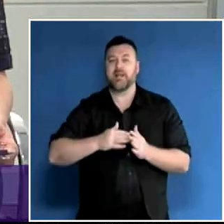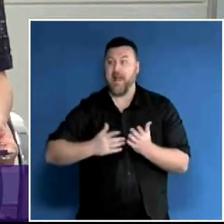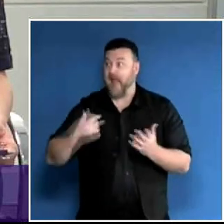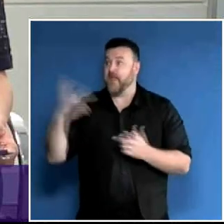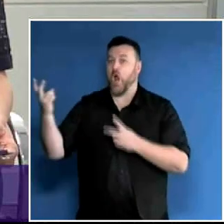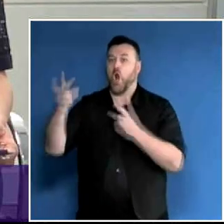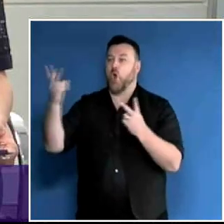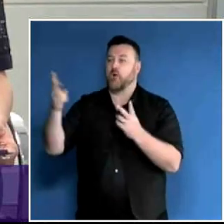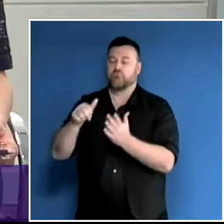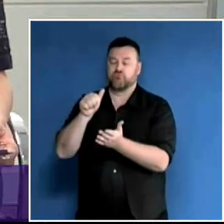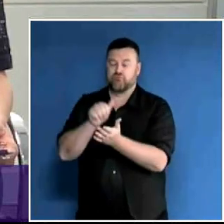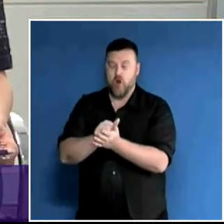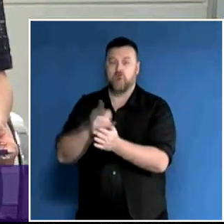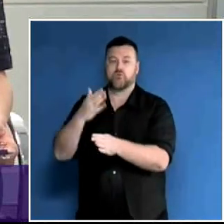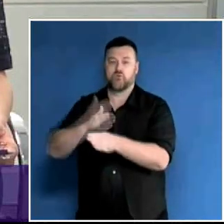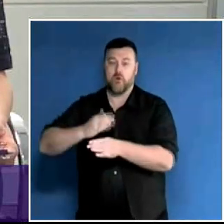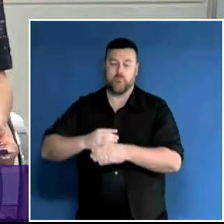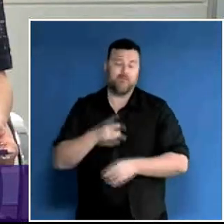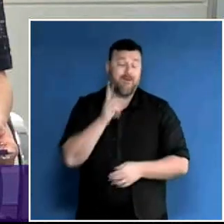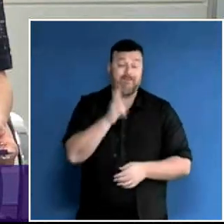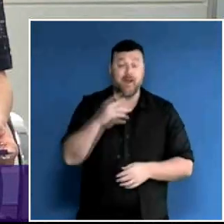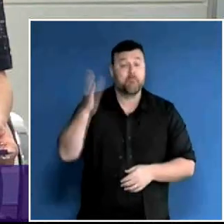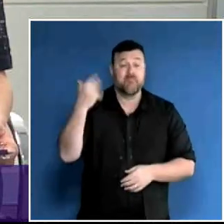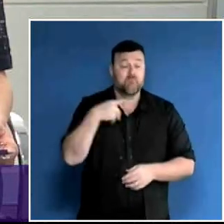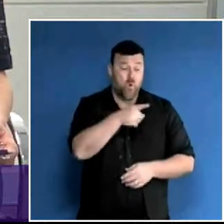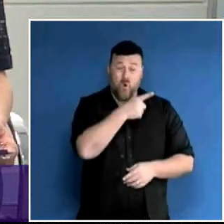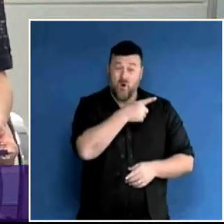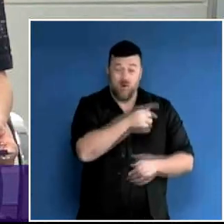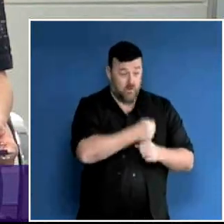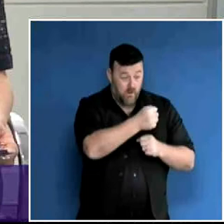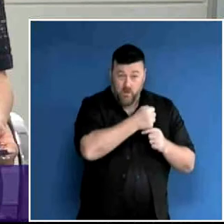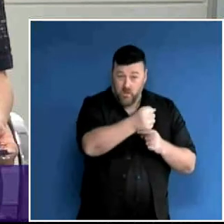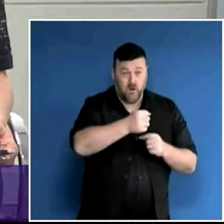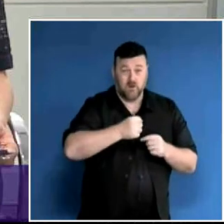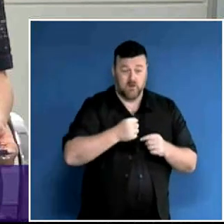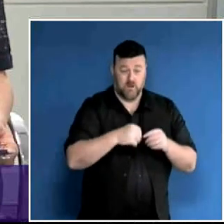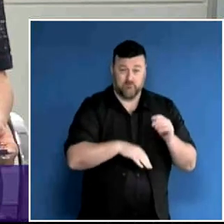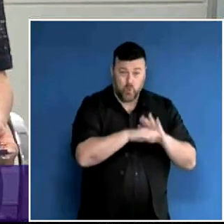He was just keen to work in maybe a retail setting or with a team.